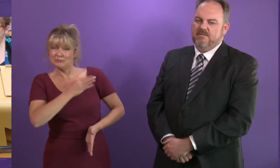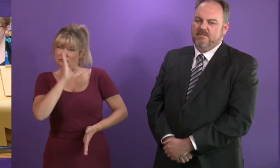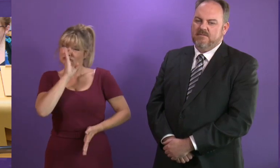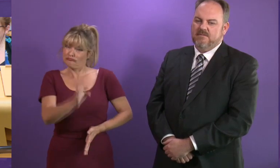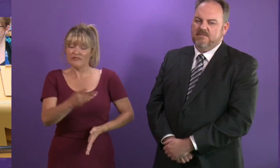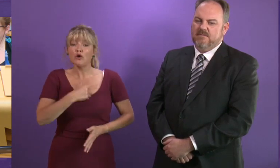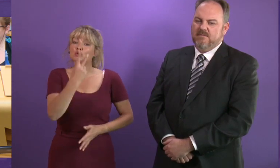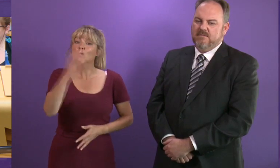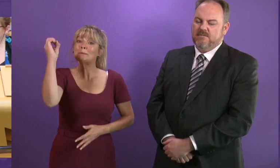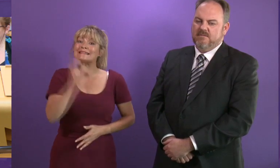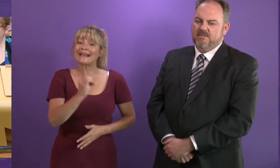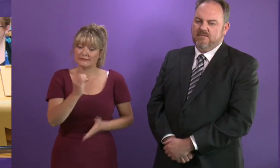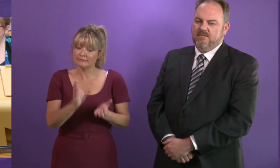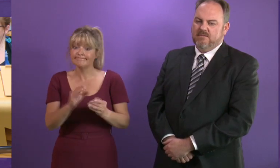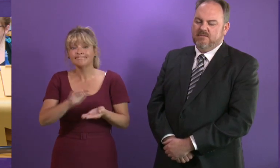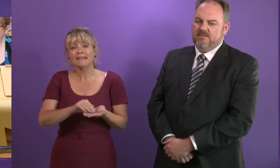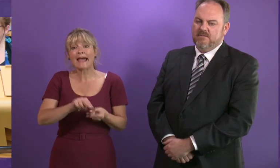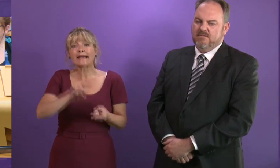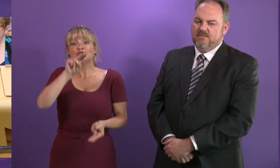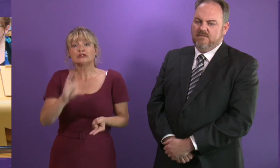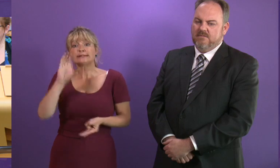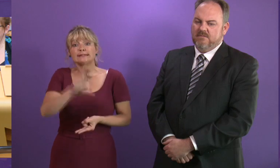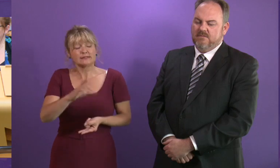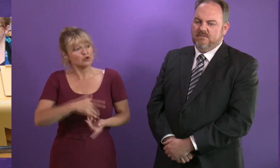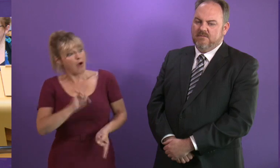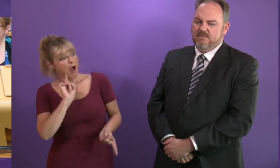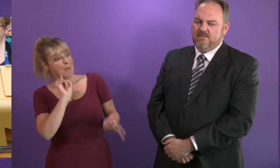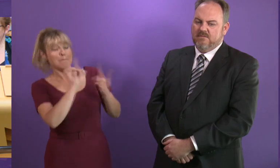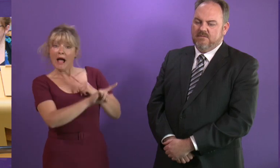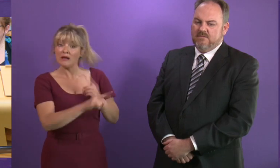for universities, so I will make my usual offer to him. As I keep reminding him, we